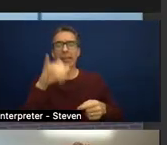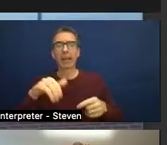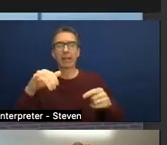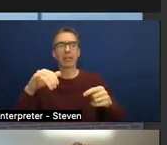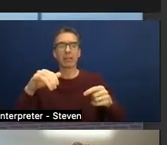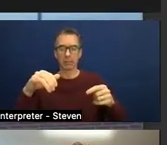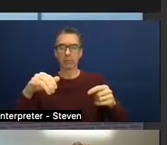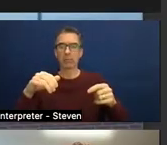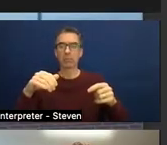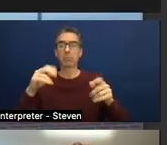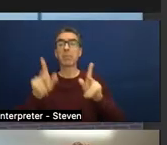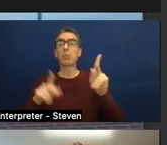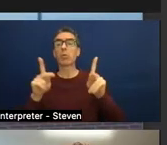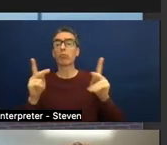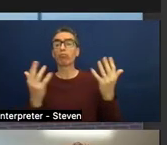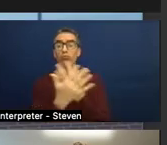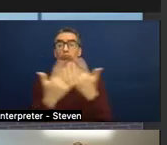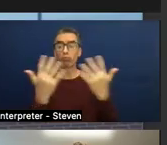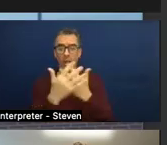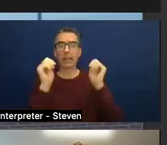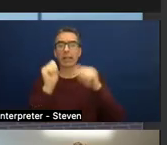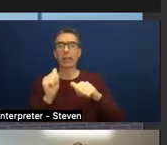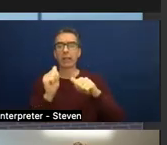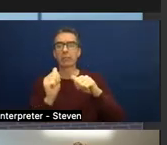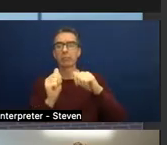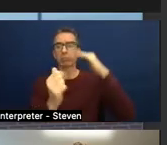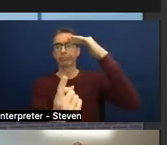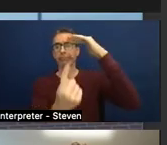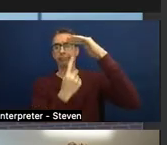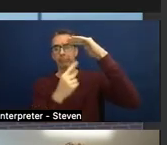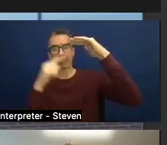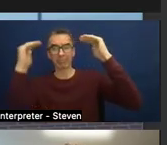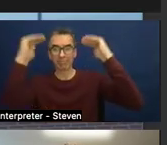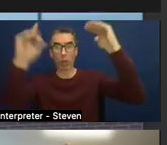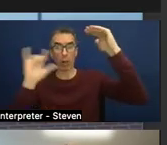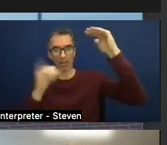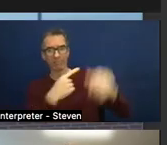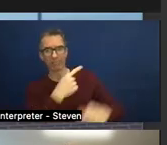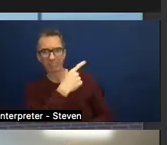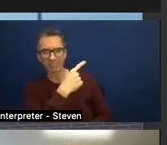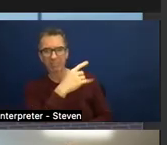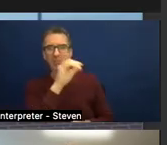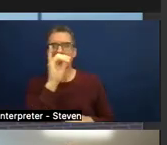that we developed through the stakeholder and technical working group process.